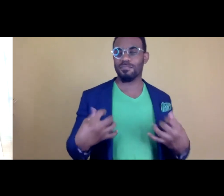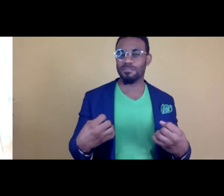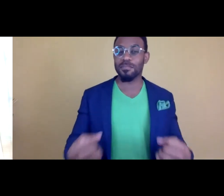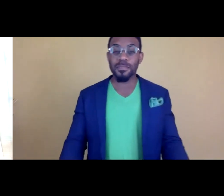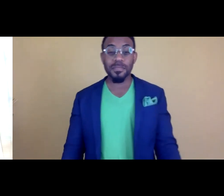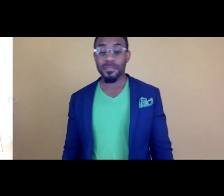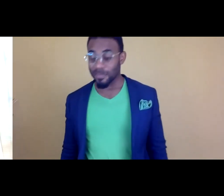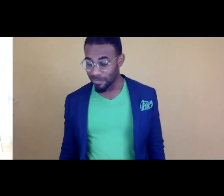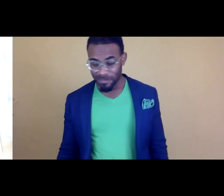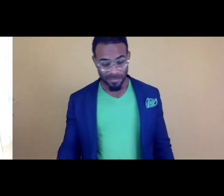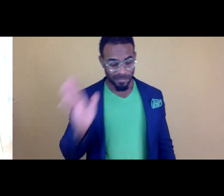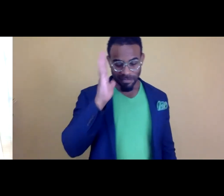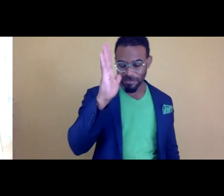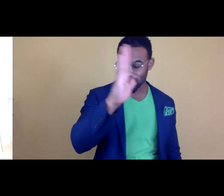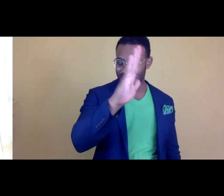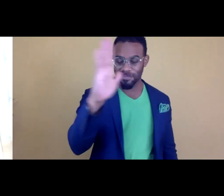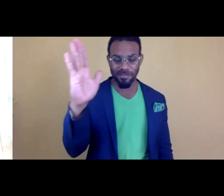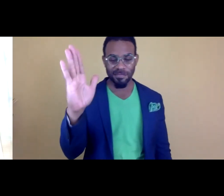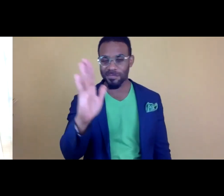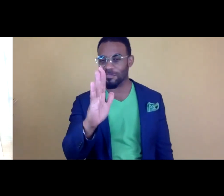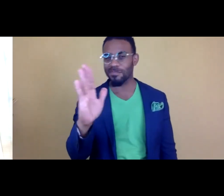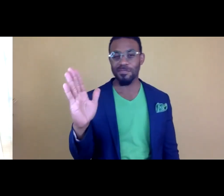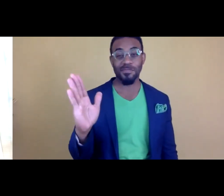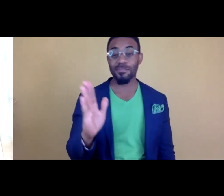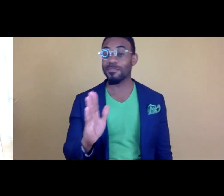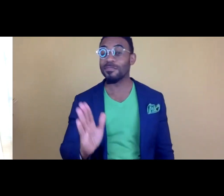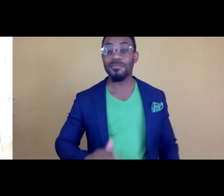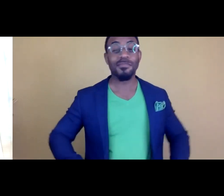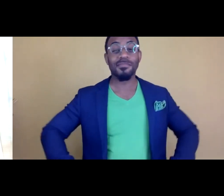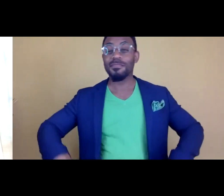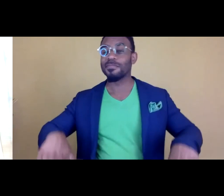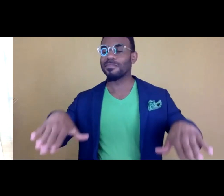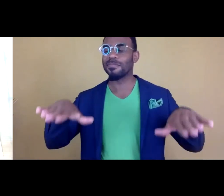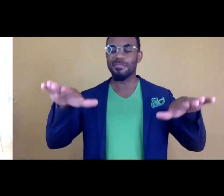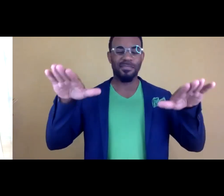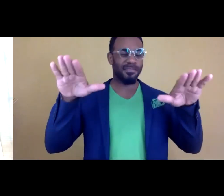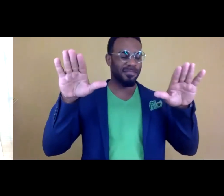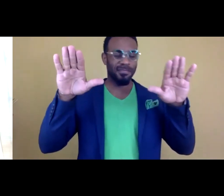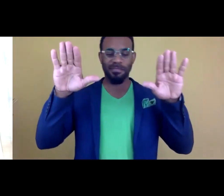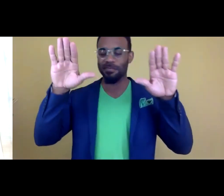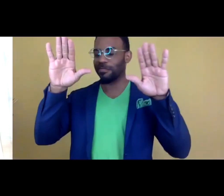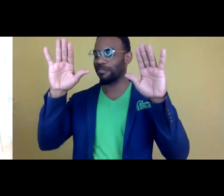Con mi fuerte voluntad, Nunca me rendiré.